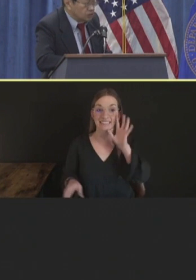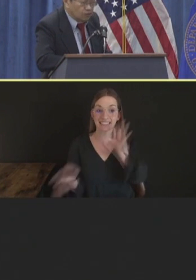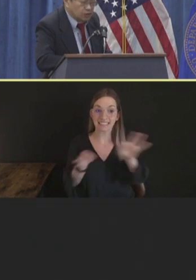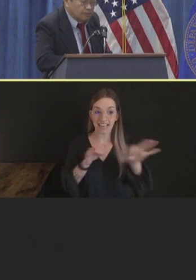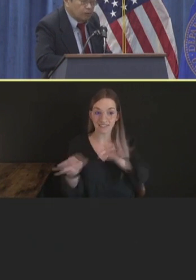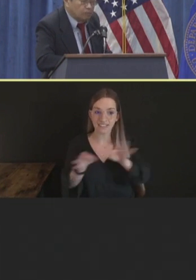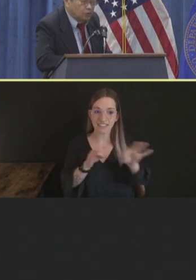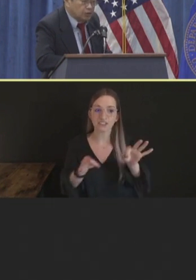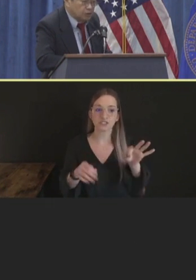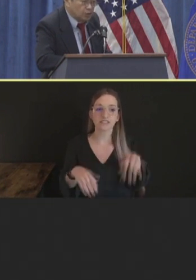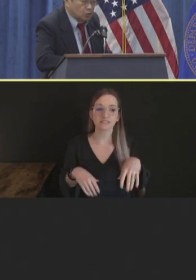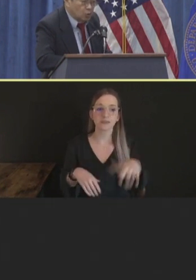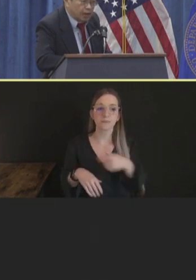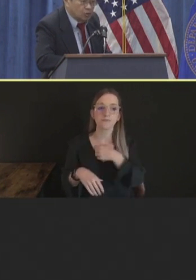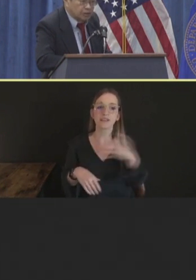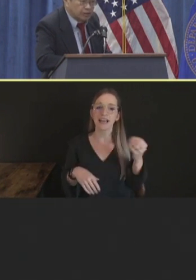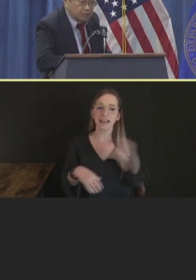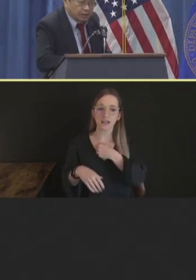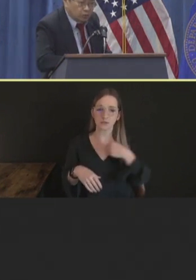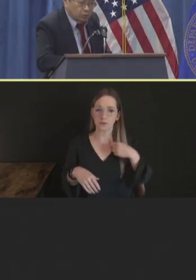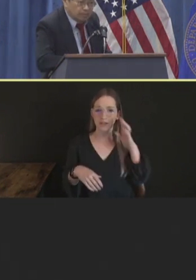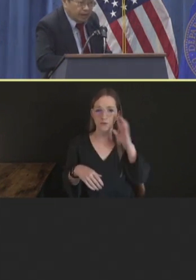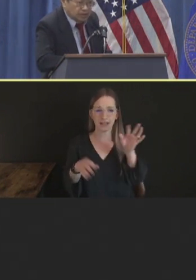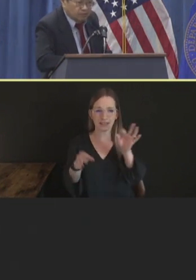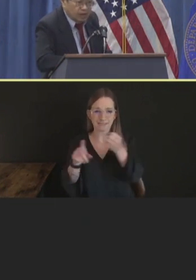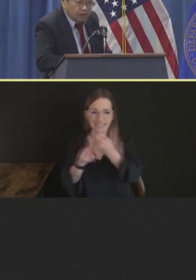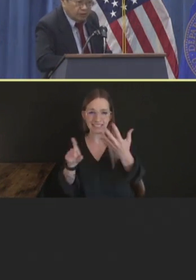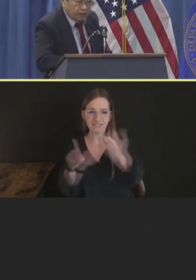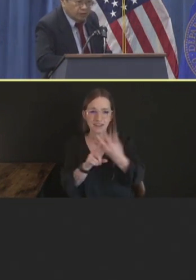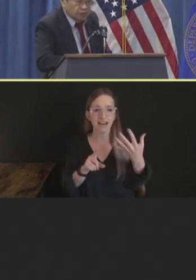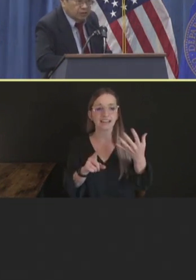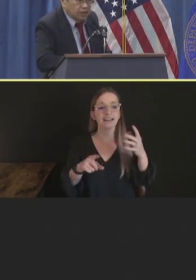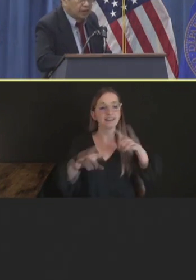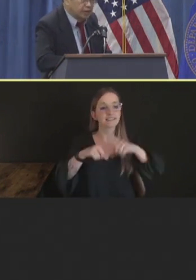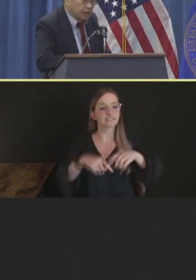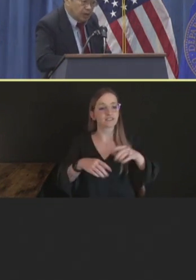for example, between clinical trials and routine passive surveillance in high income country